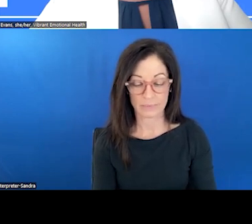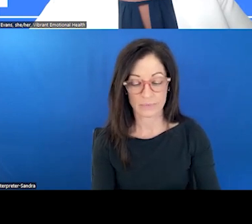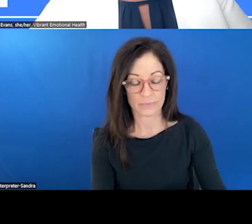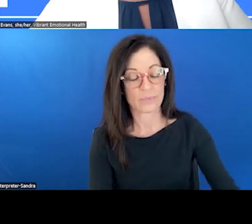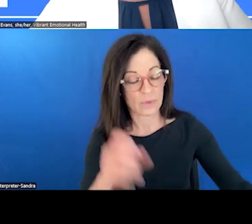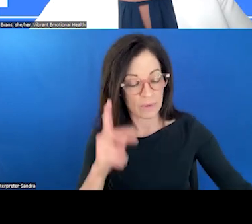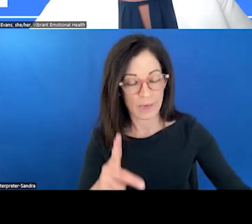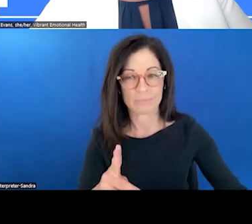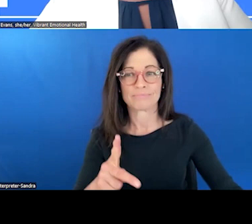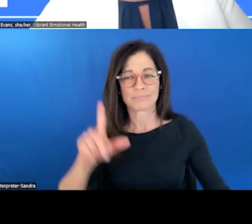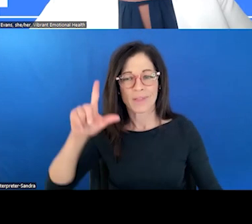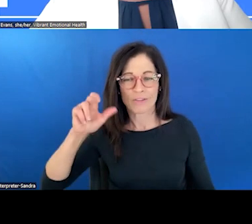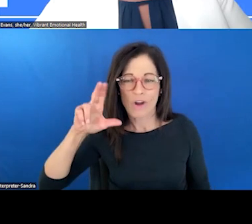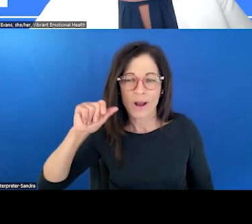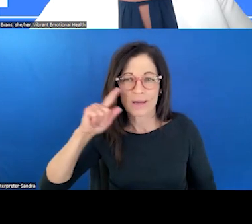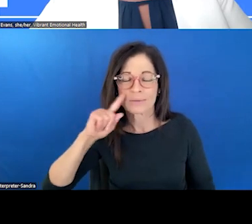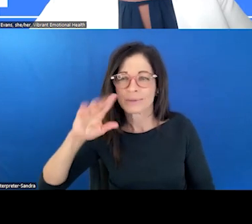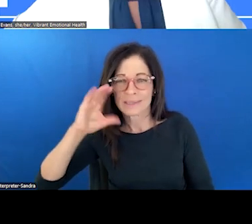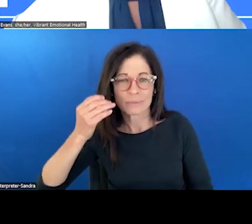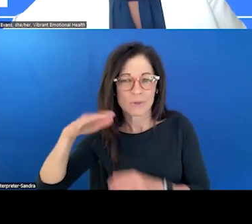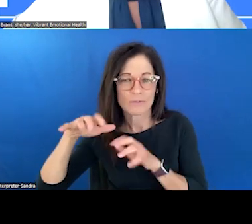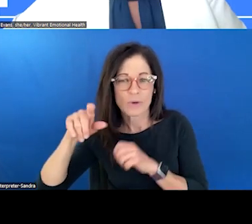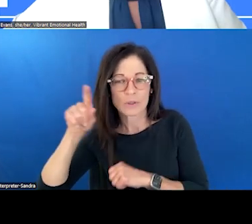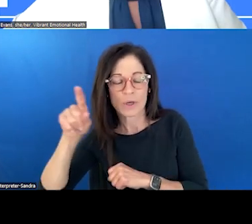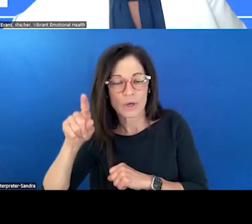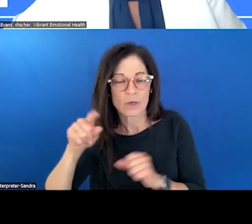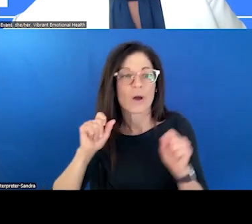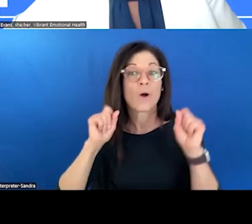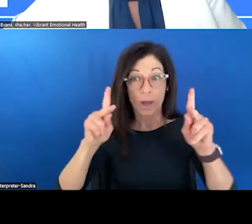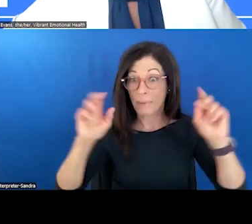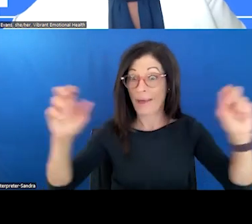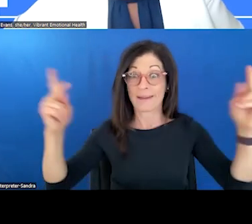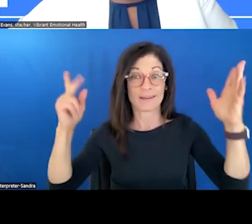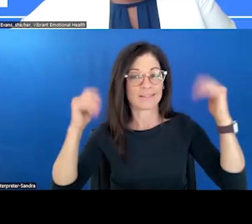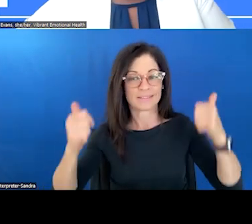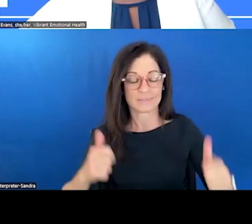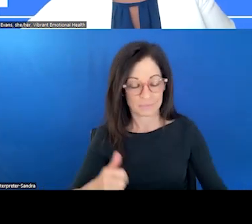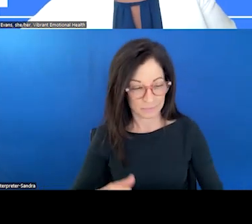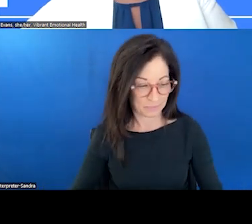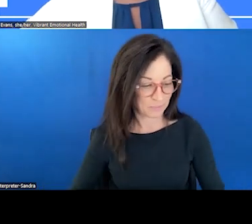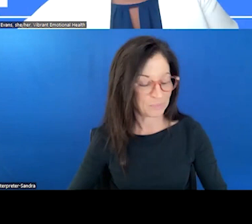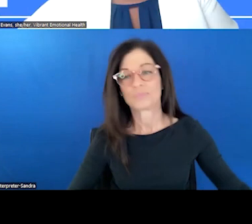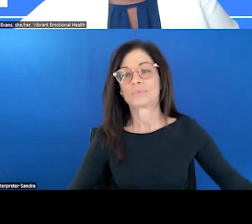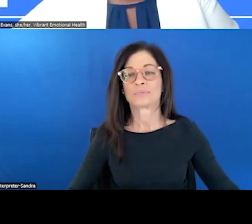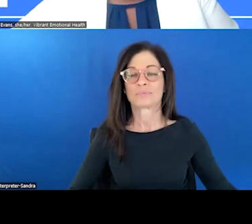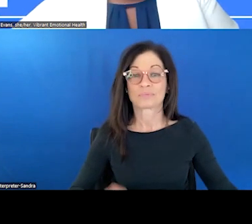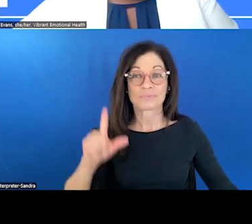MIKE HOGAN IS MAKING SURE LAURA IS FROZEN -- OH, SHE IS BACK. OKAY.